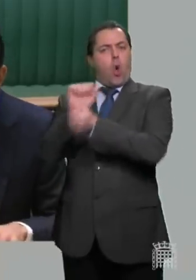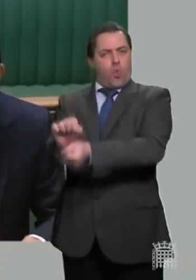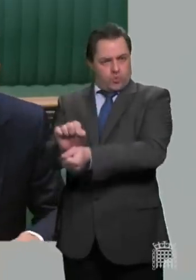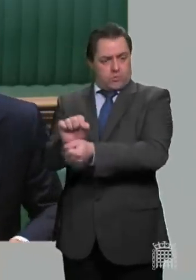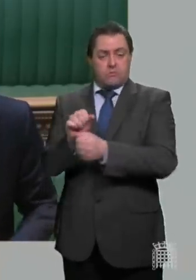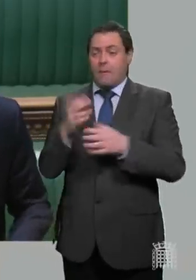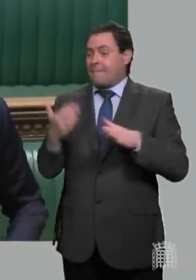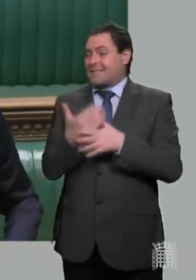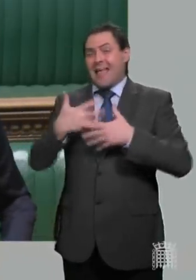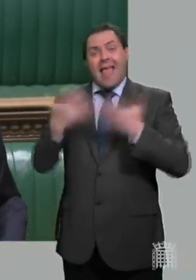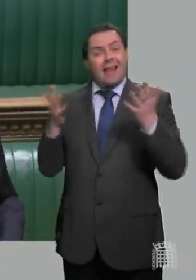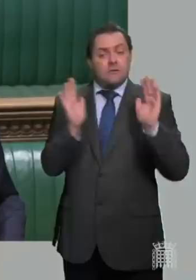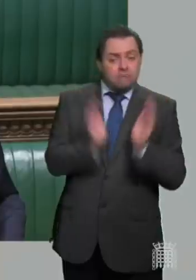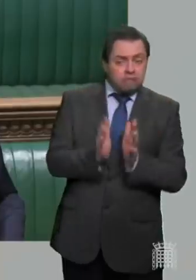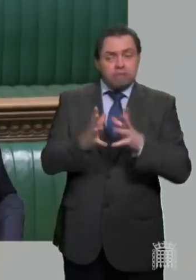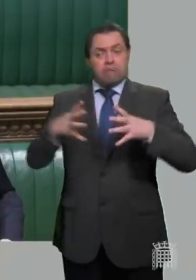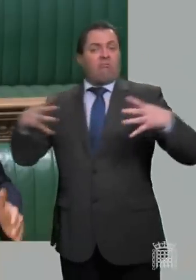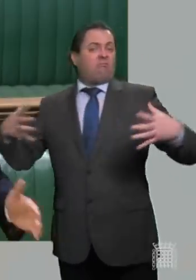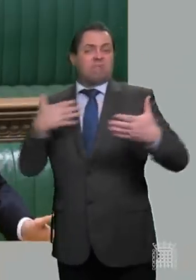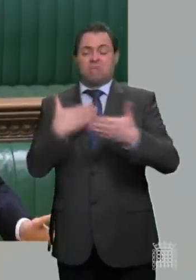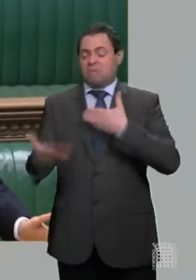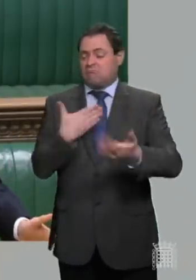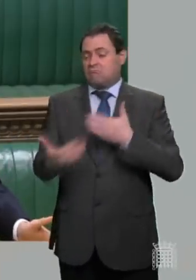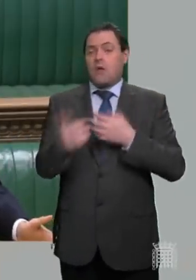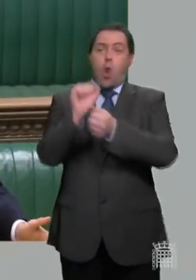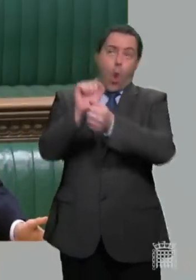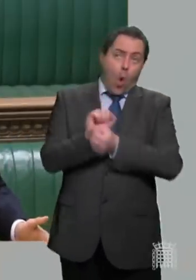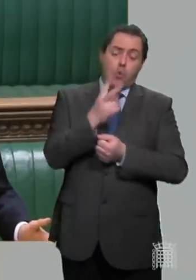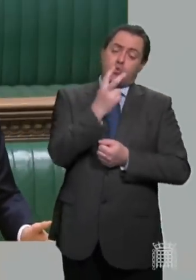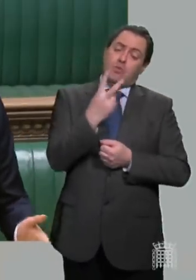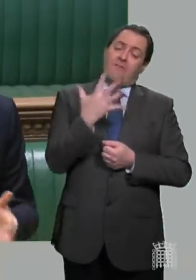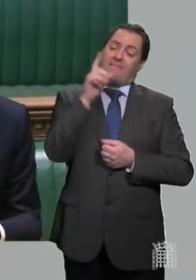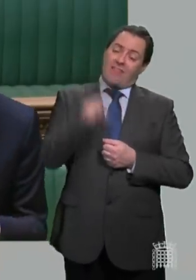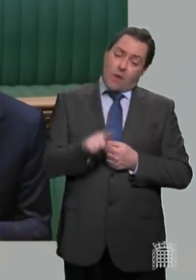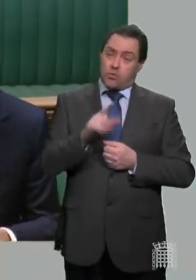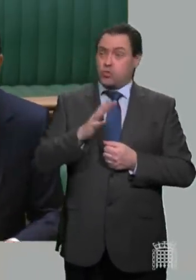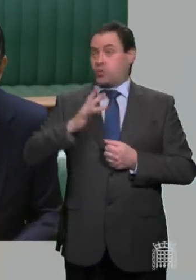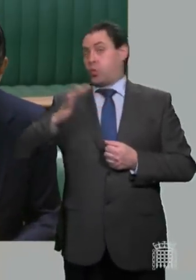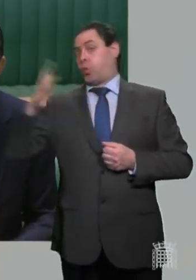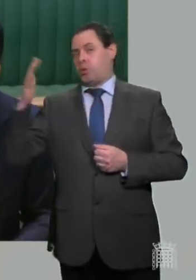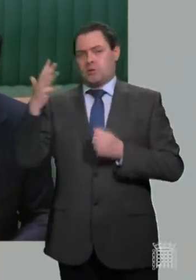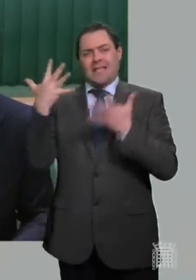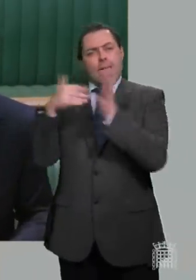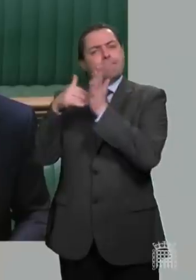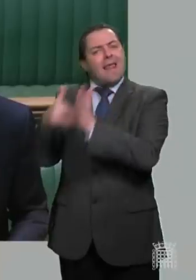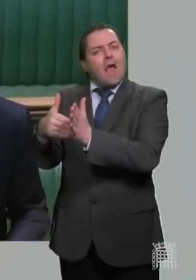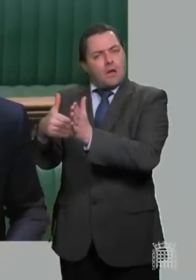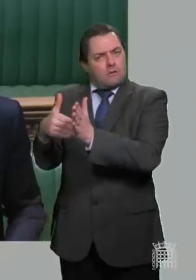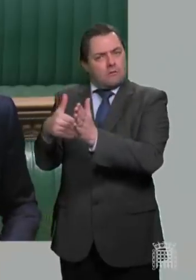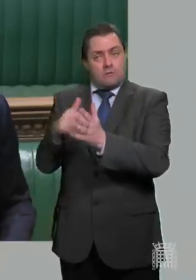any size can apply for loans from £25,000 up to £10 million through to the end of this year,